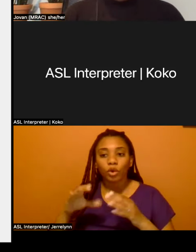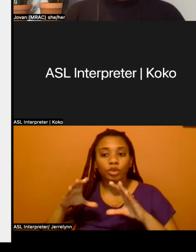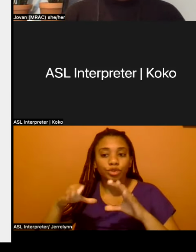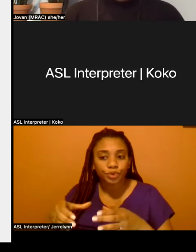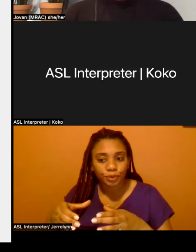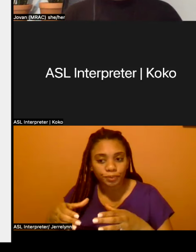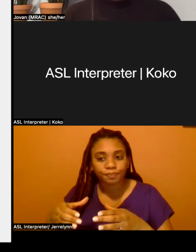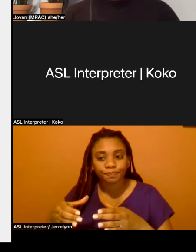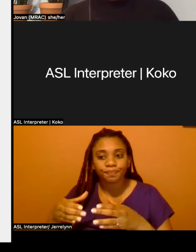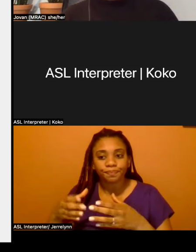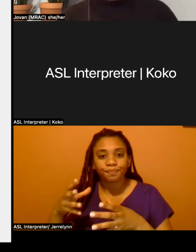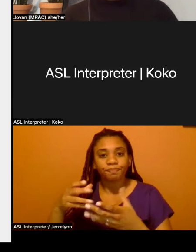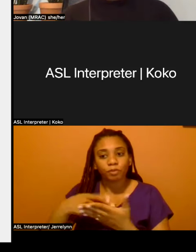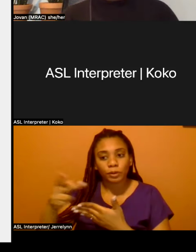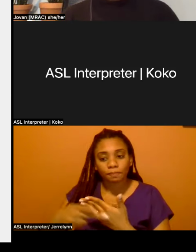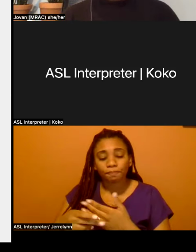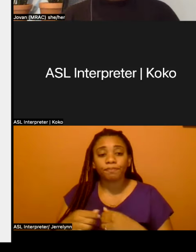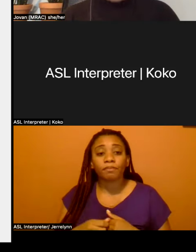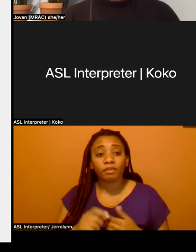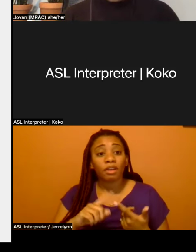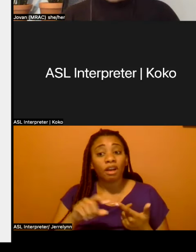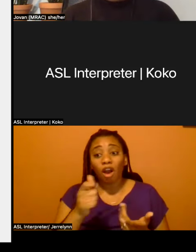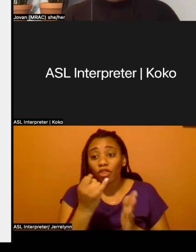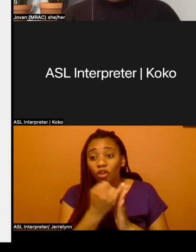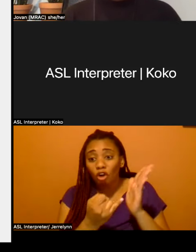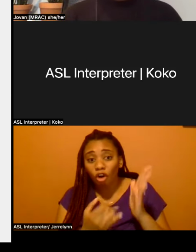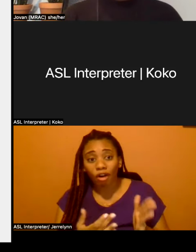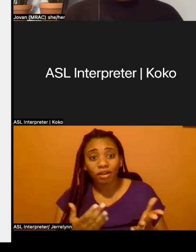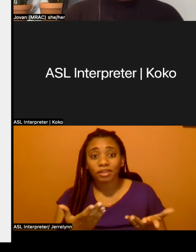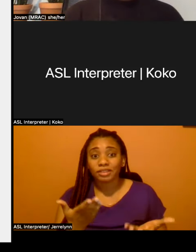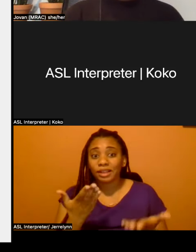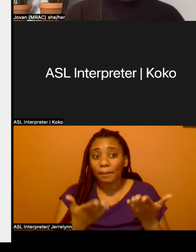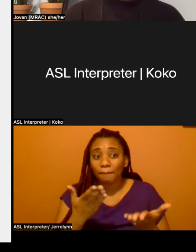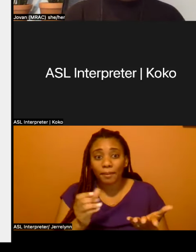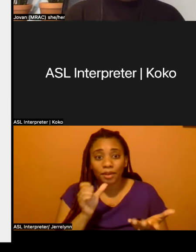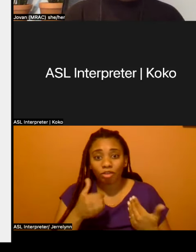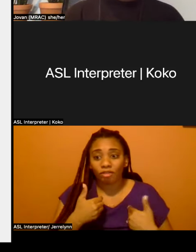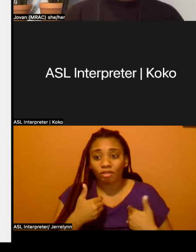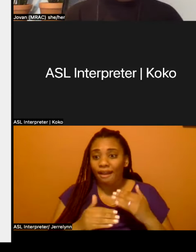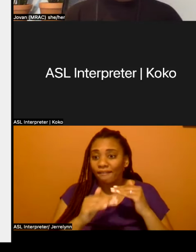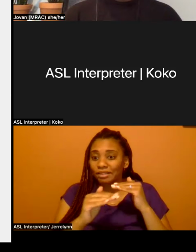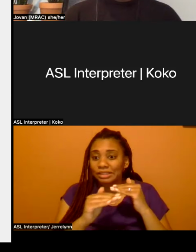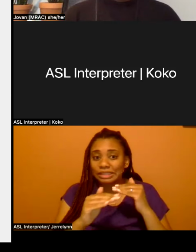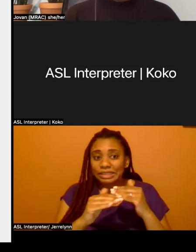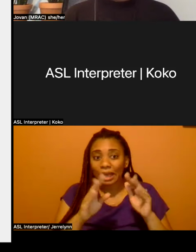Artists who are experiencing unstable housing. So some examples of this include homelessness,